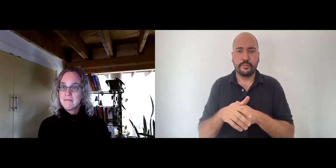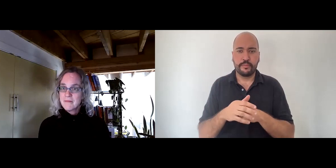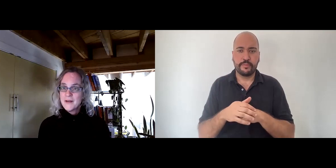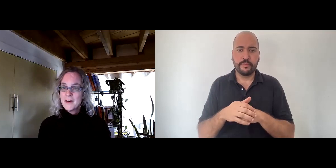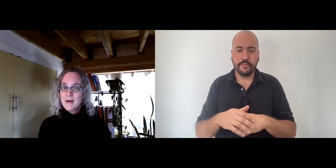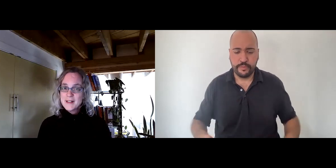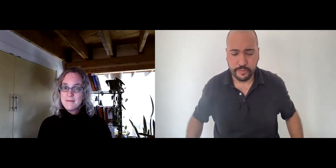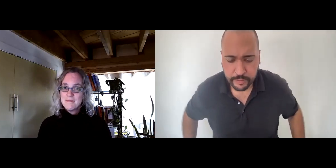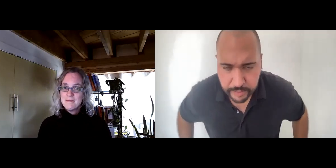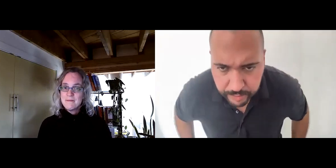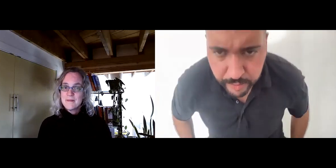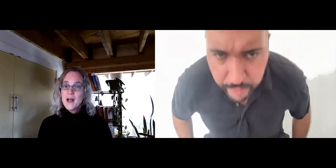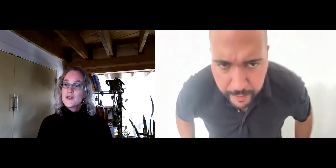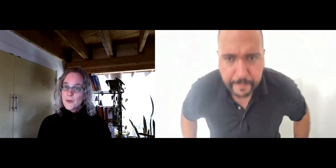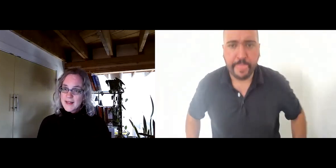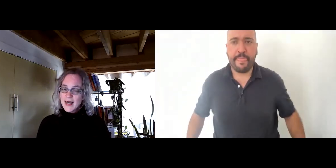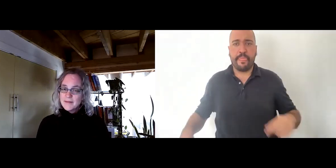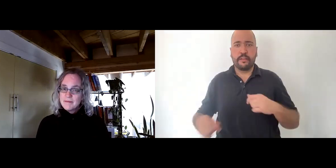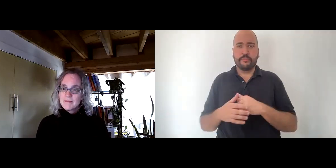All right. So with that, let's begin building your knowledge around benefits.